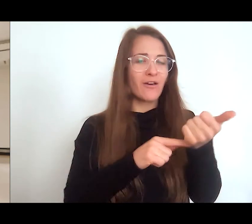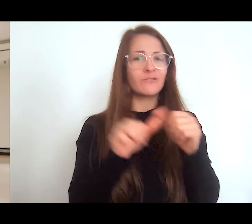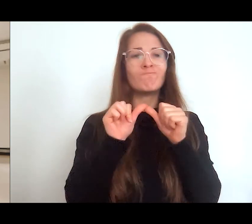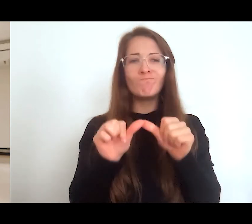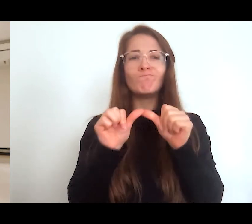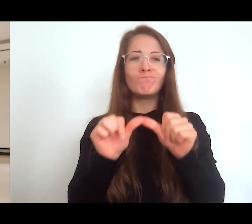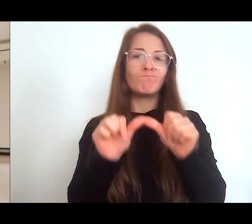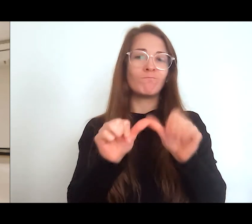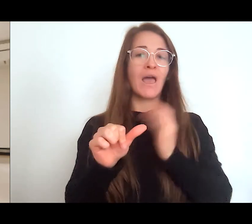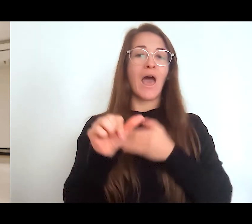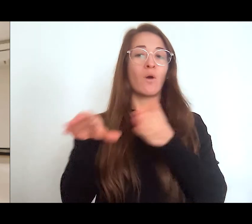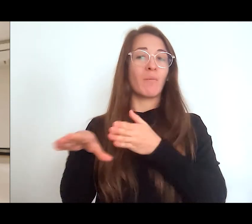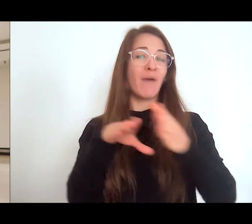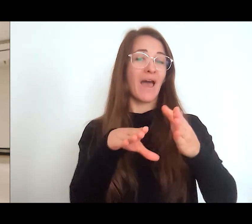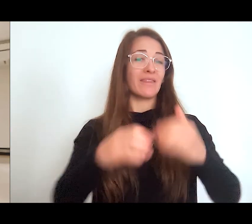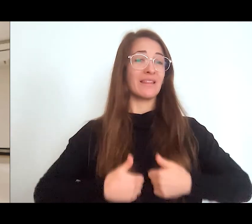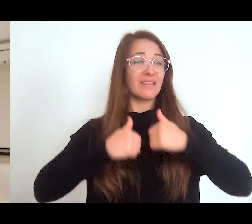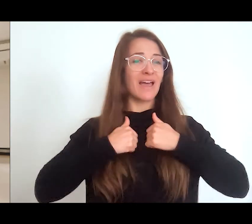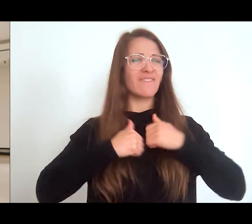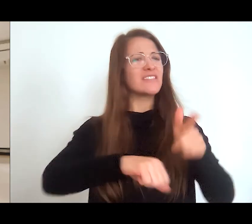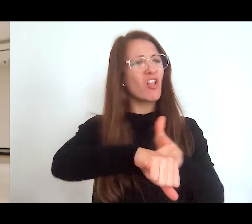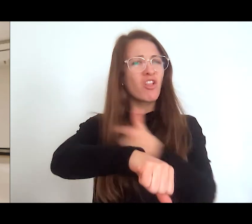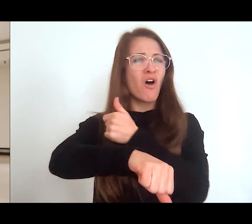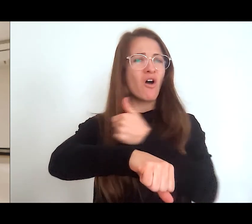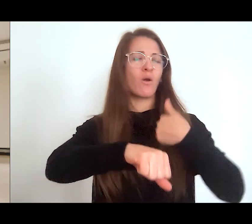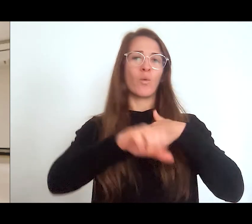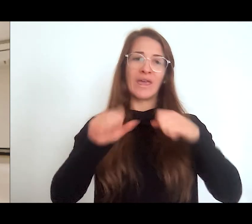TO KEEP MOVING. OUR PATHS IN LIFE ARE LONG AND